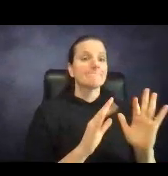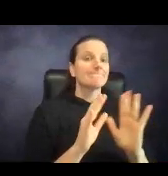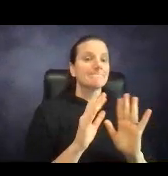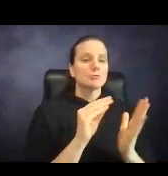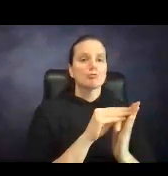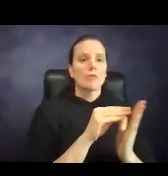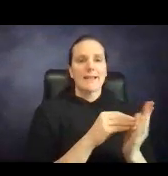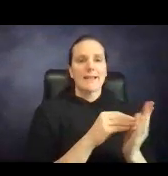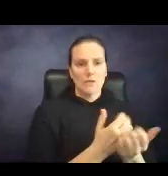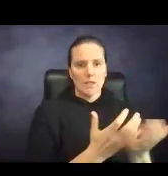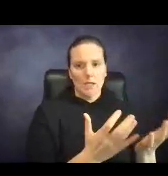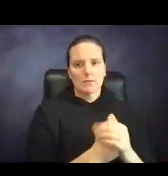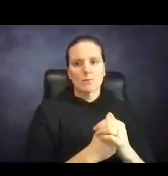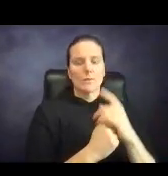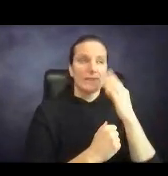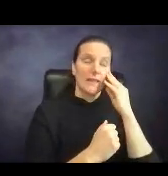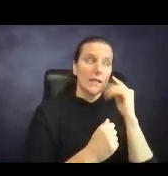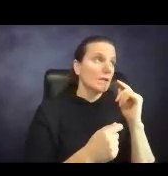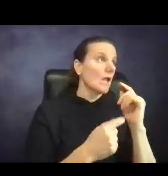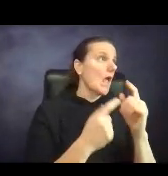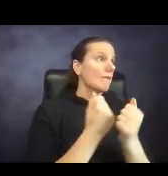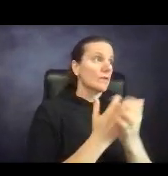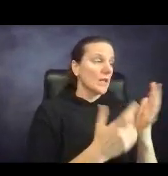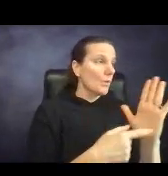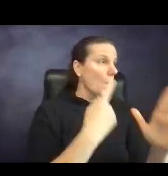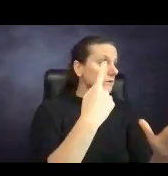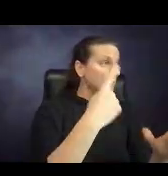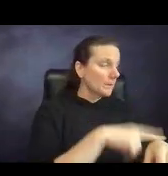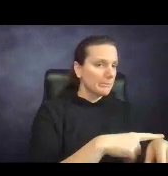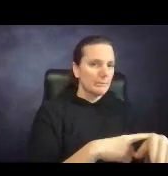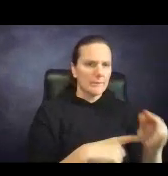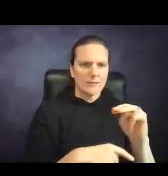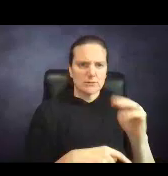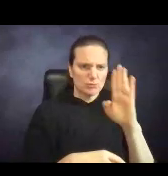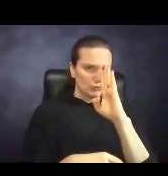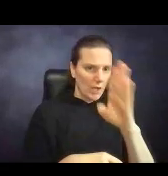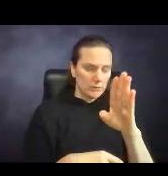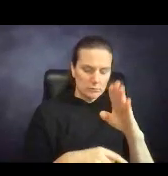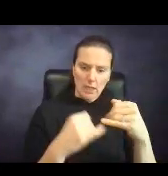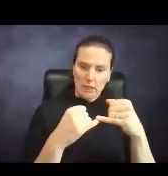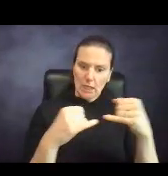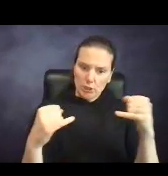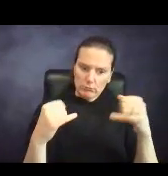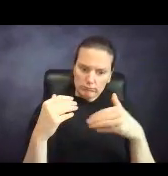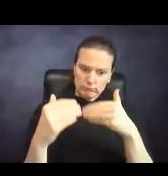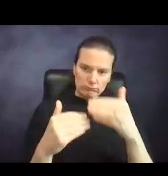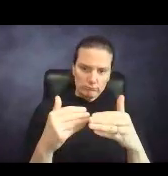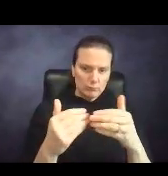We are thinking about a hundred things at once. The masculine part of us is very direct, very linear. We all have everything inside of us.